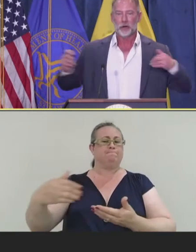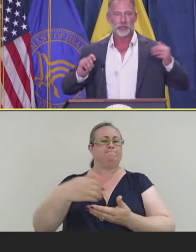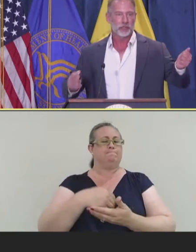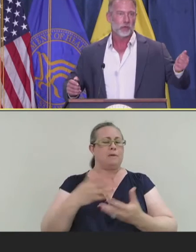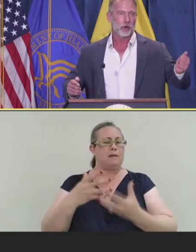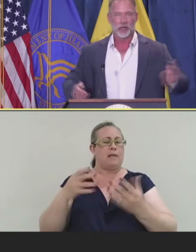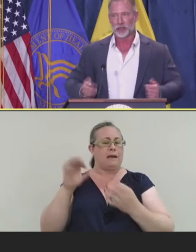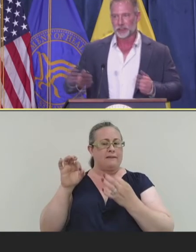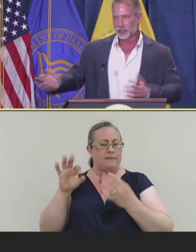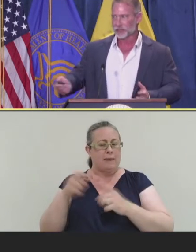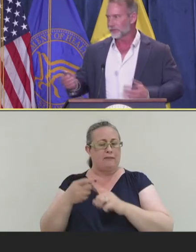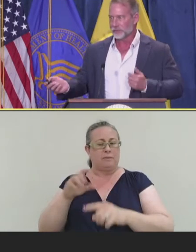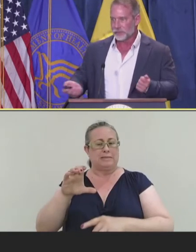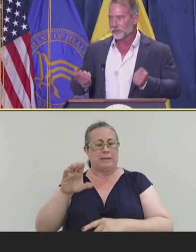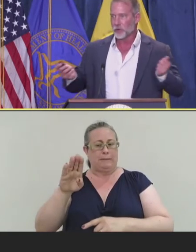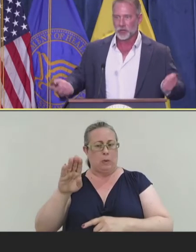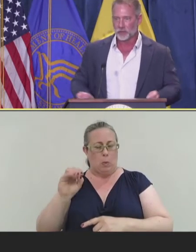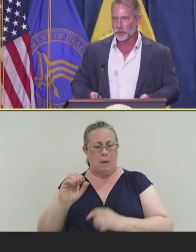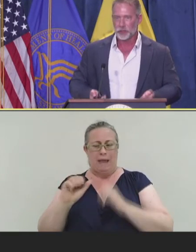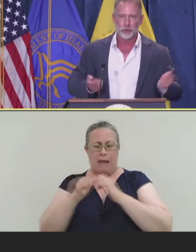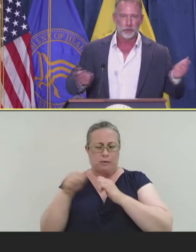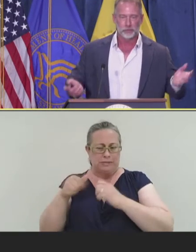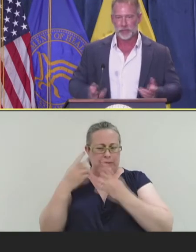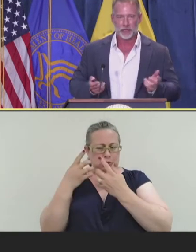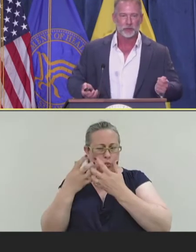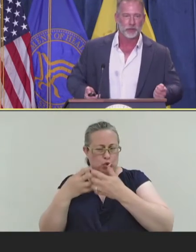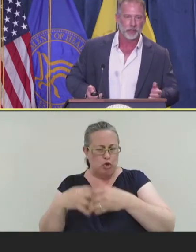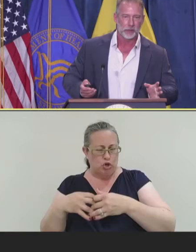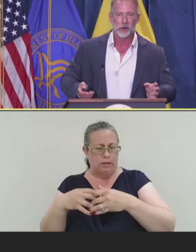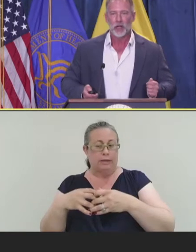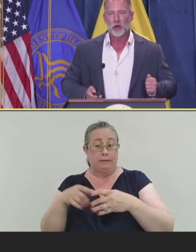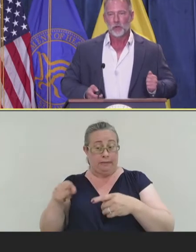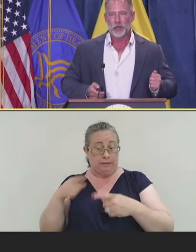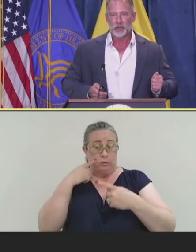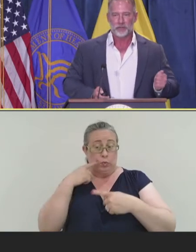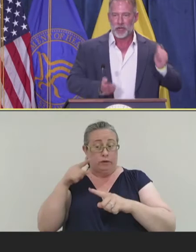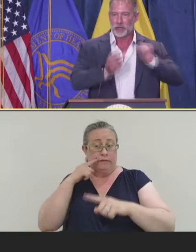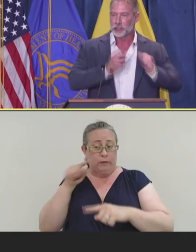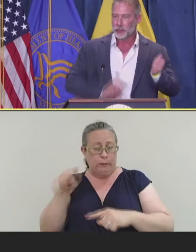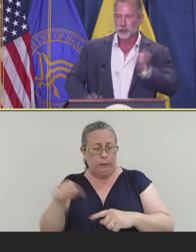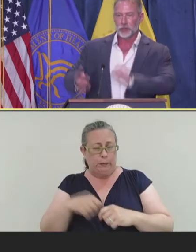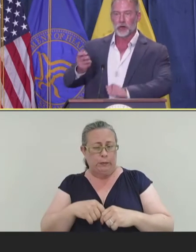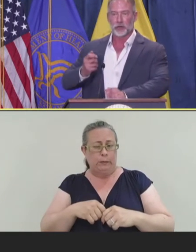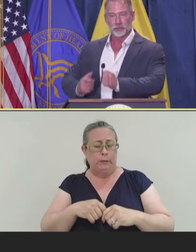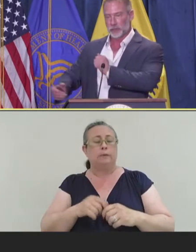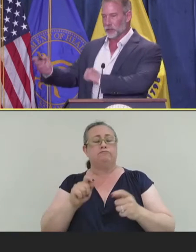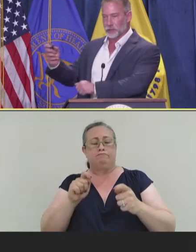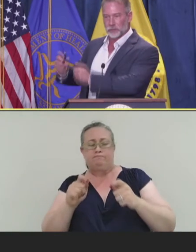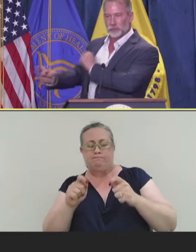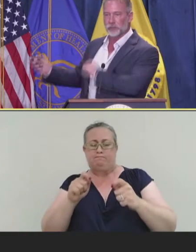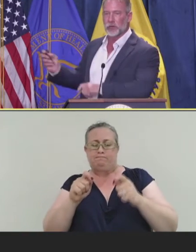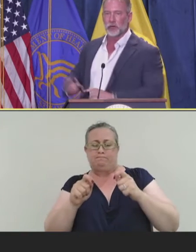is this working? Is this working for you? That sort of, you know, we fine-tuned our, you know,